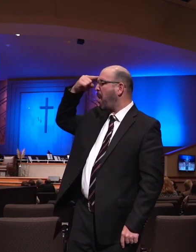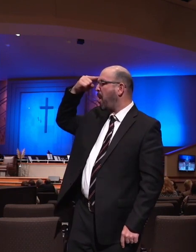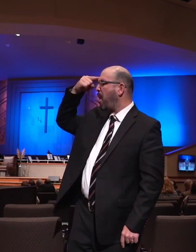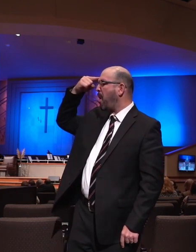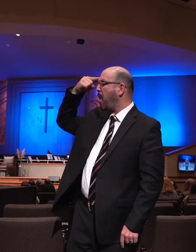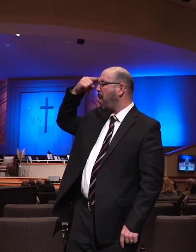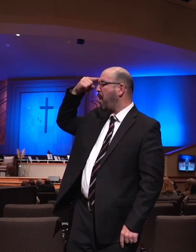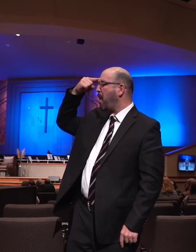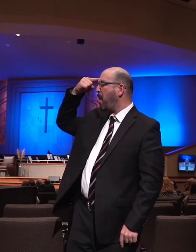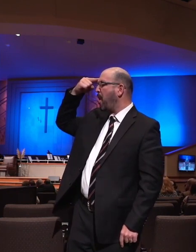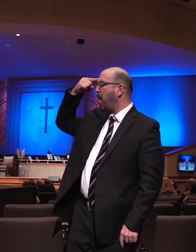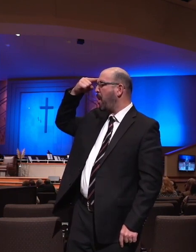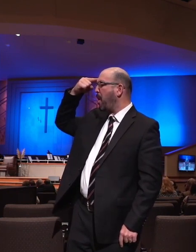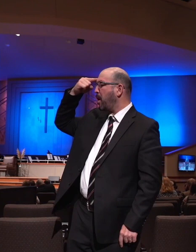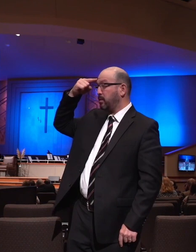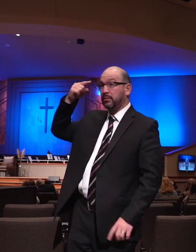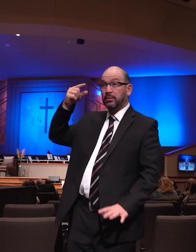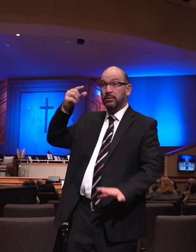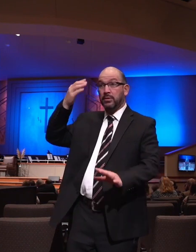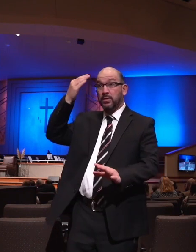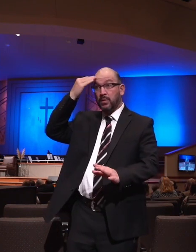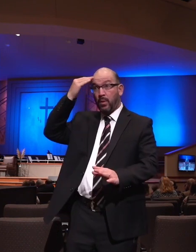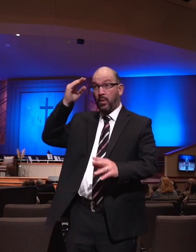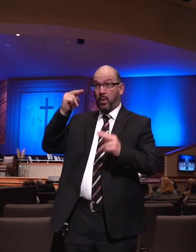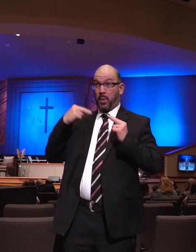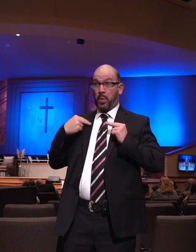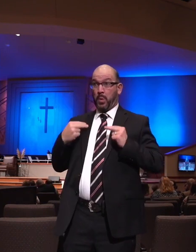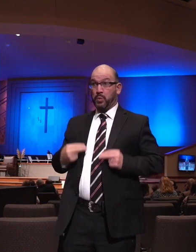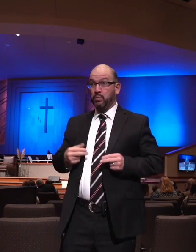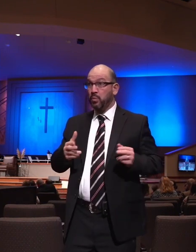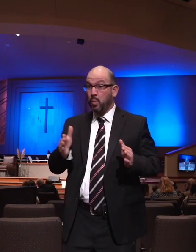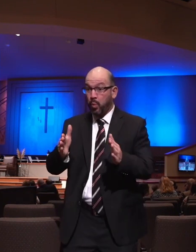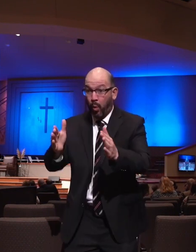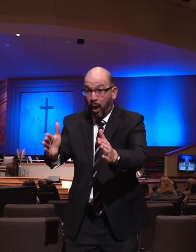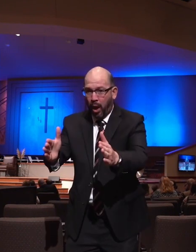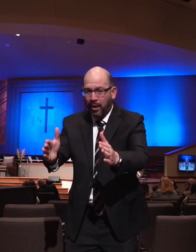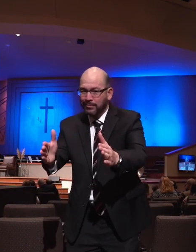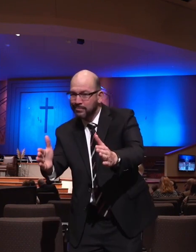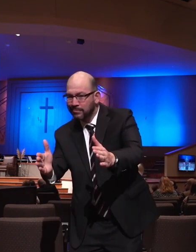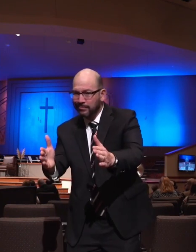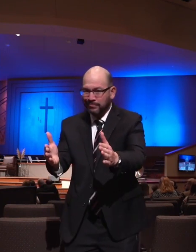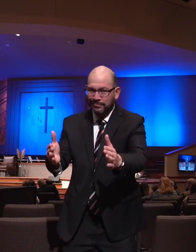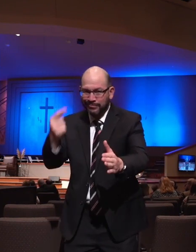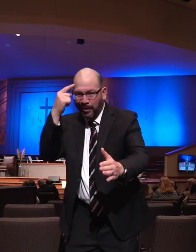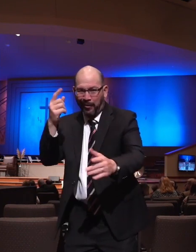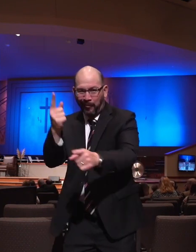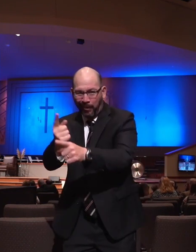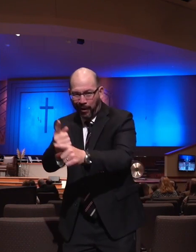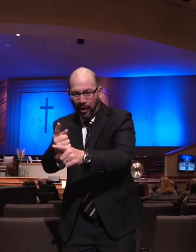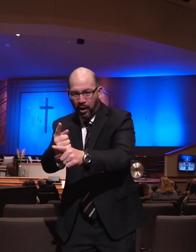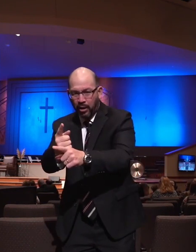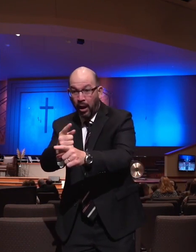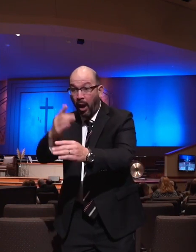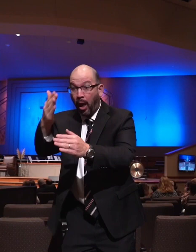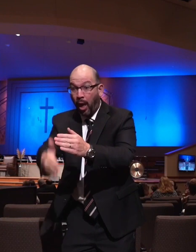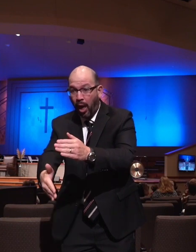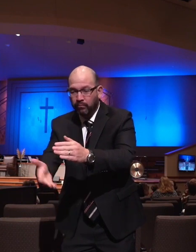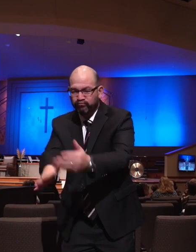a way which seemeth right to man but the end thereof are the ways of death when people start thinking out how they're going to get saved when people